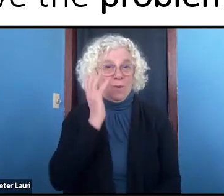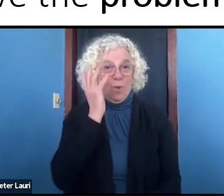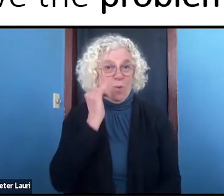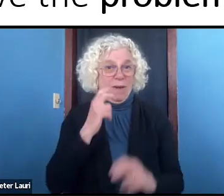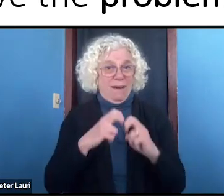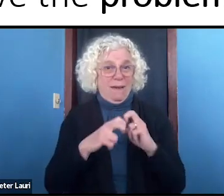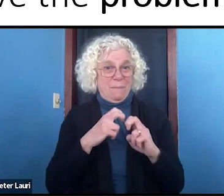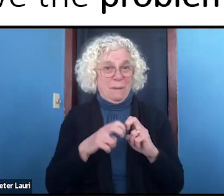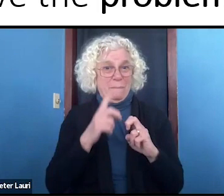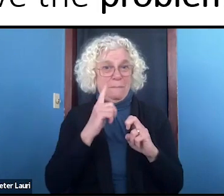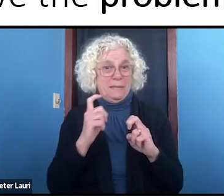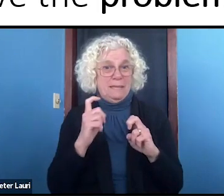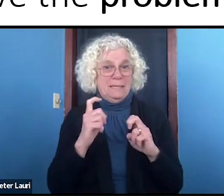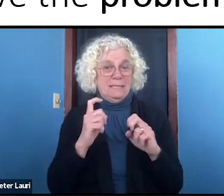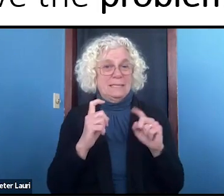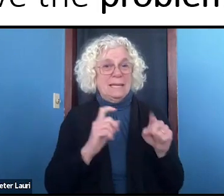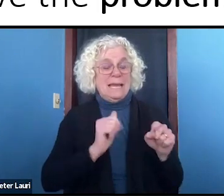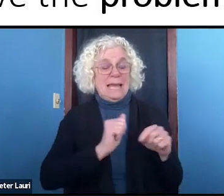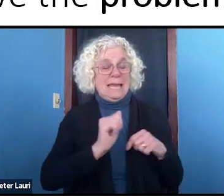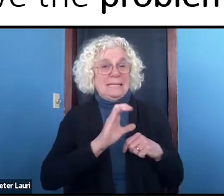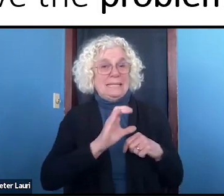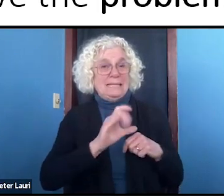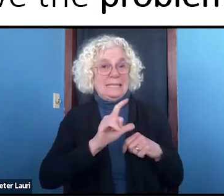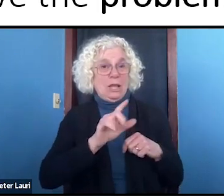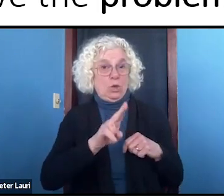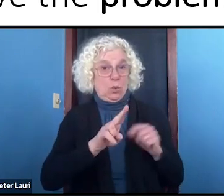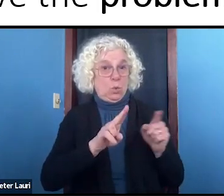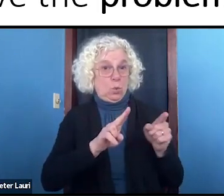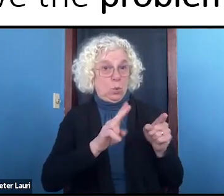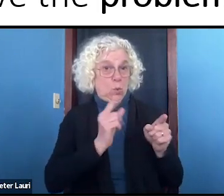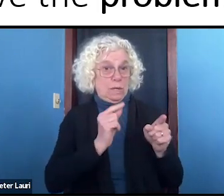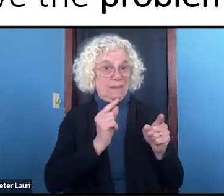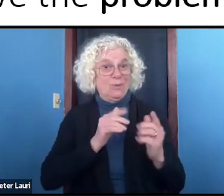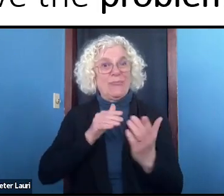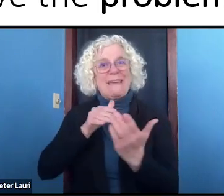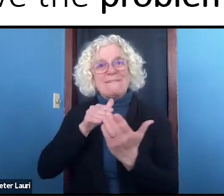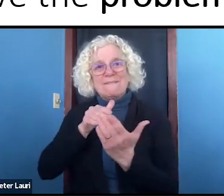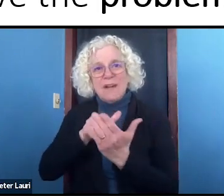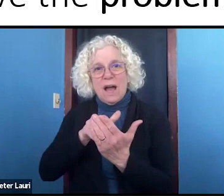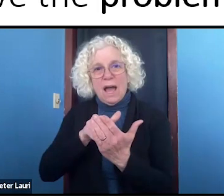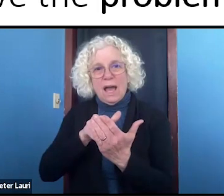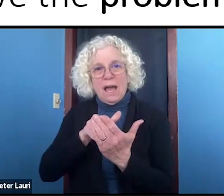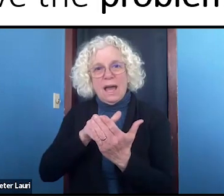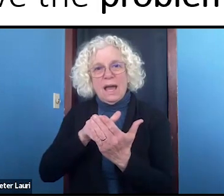the ACLU files a suit over a police response to mental health